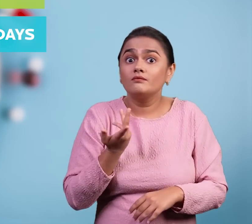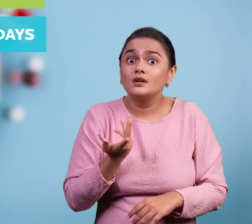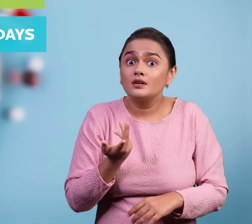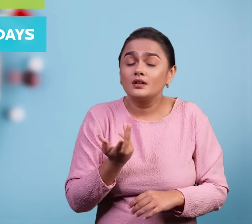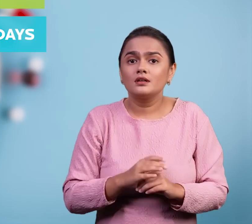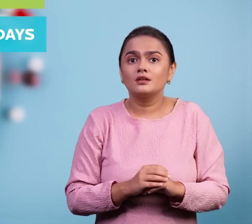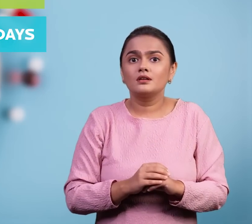And why?